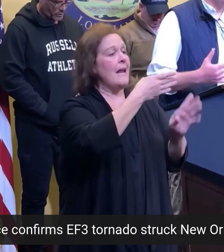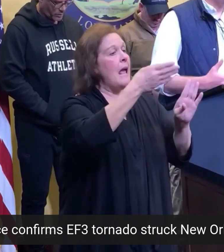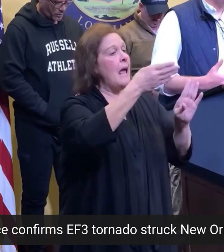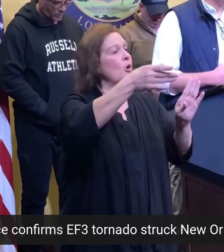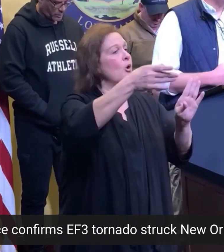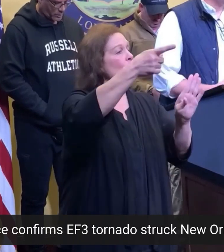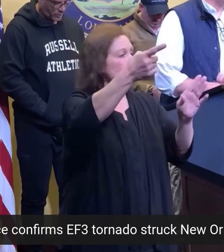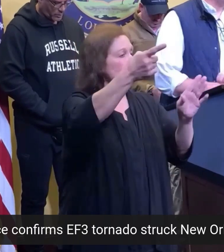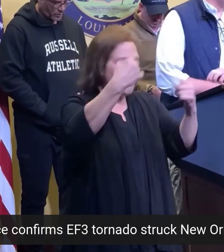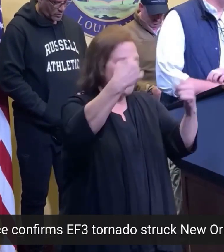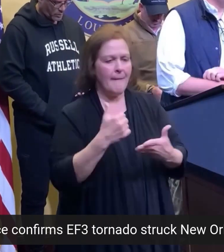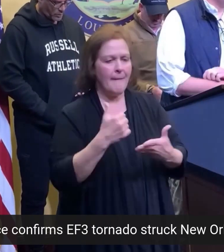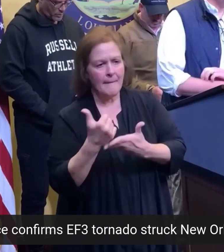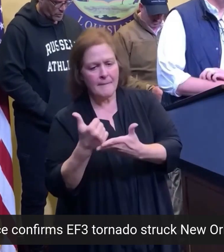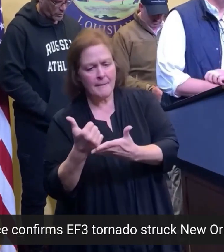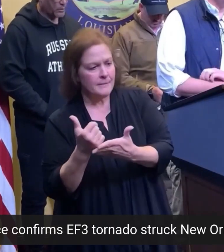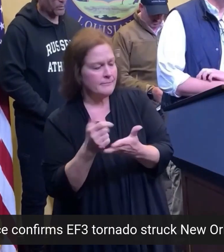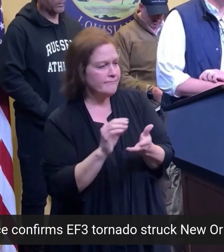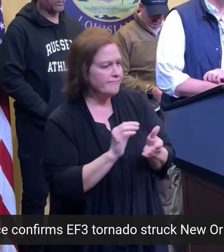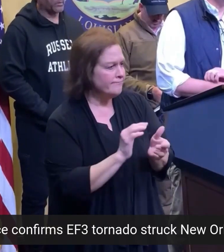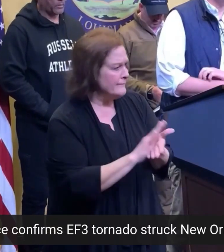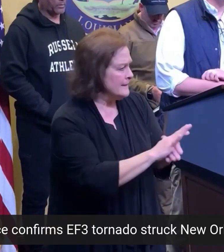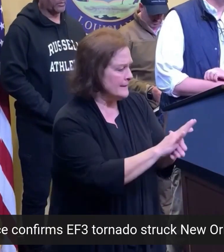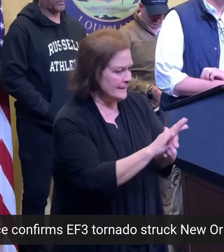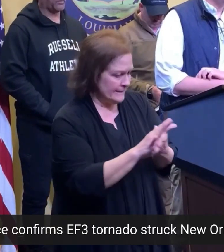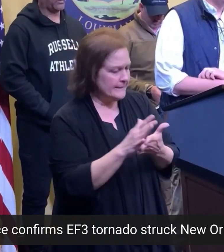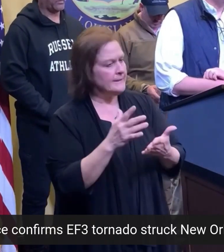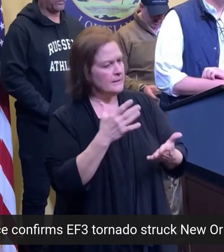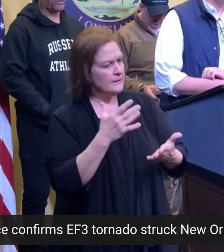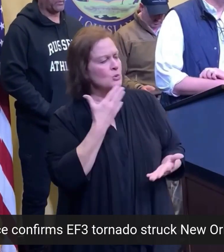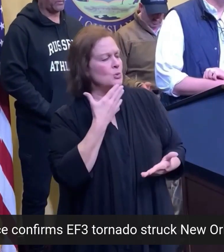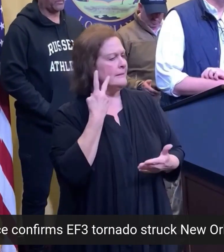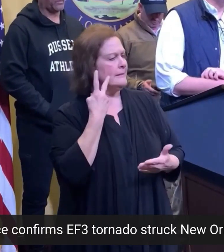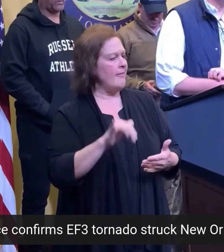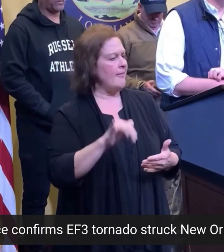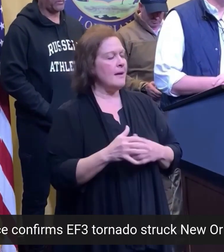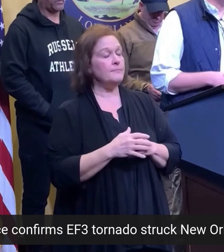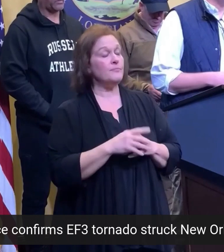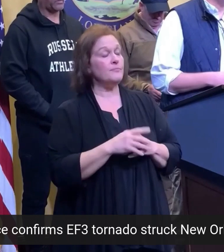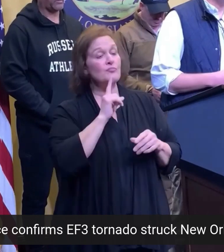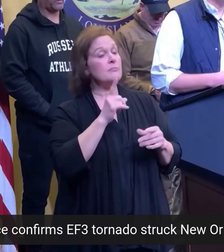clear their own debris so it's a very good thing to see um really the message to the public is if